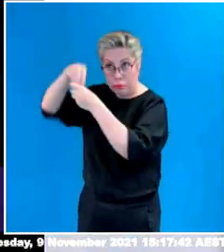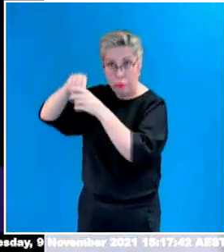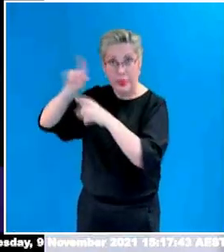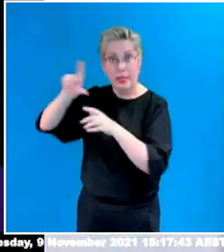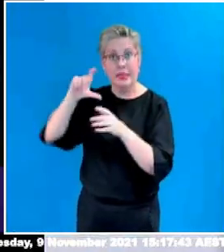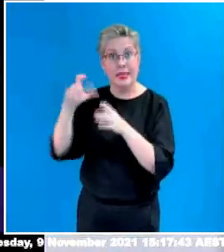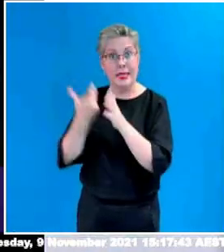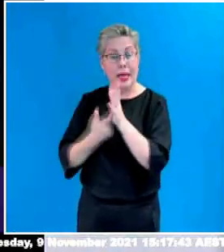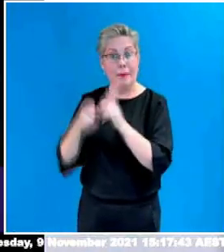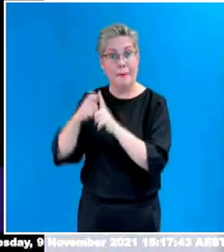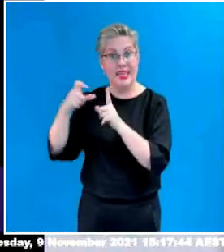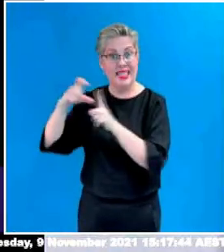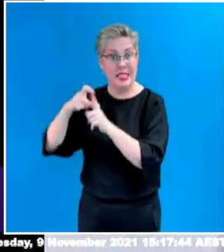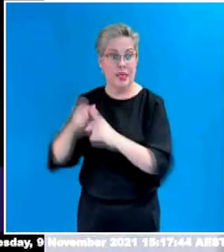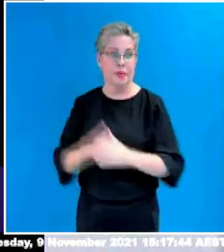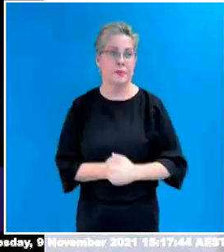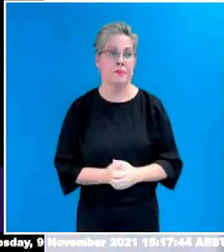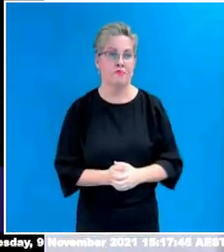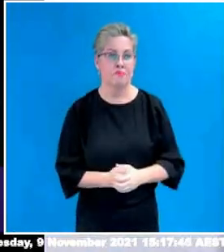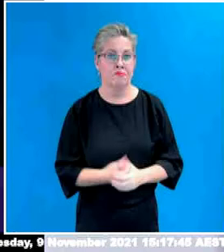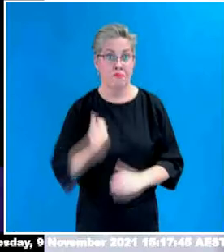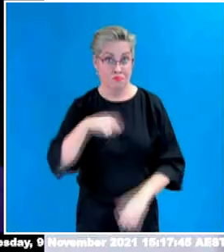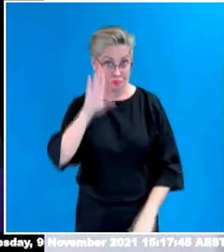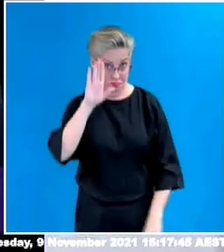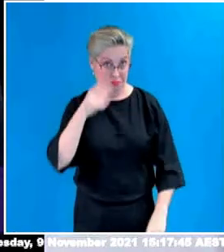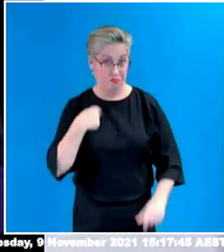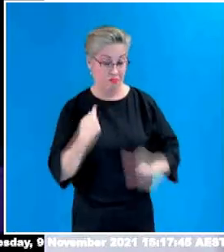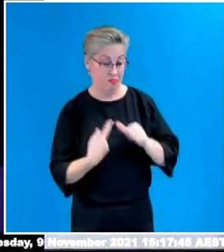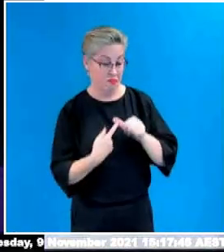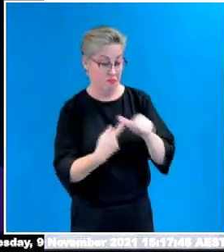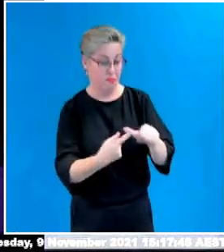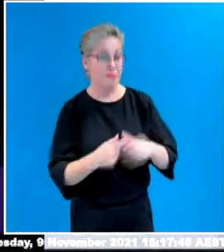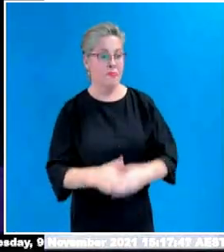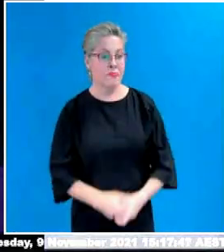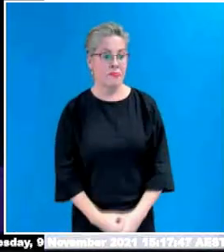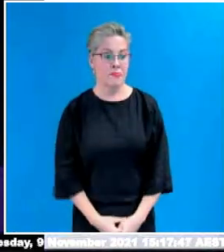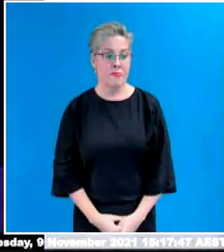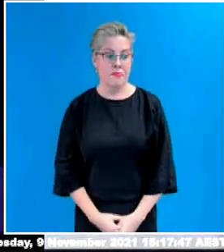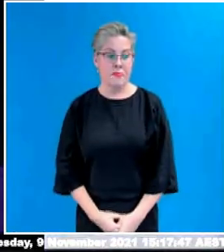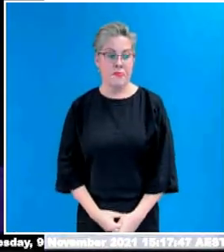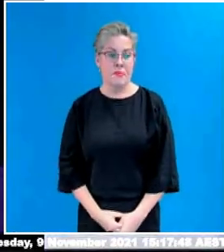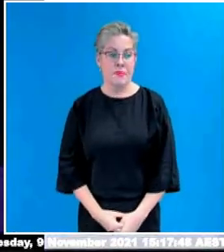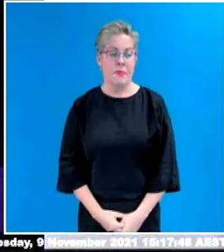I'll take that one. Thank you for that question.